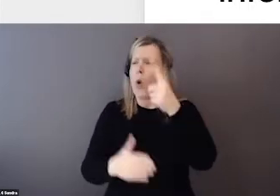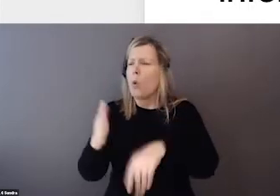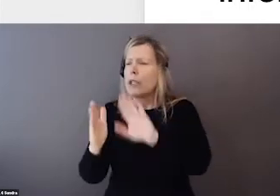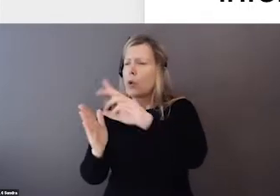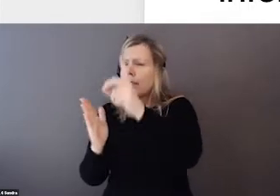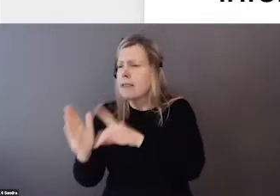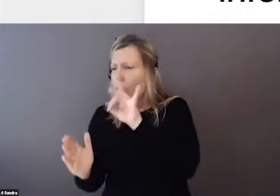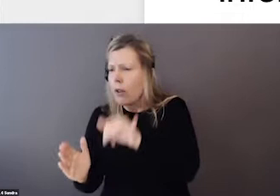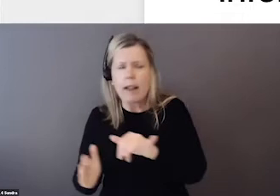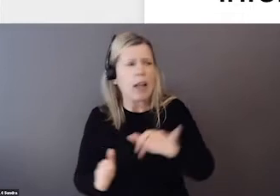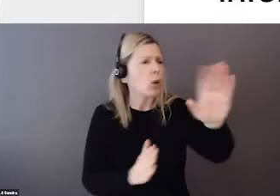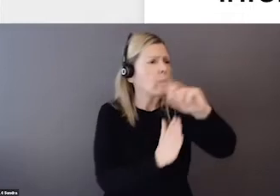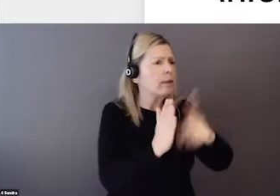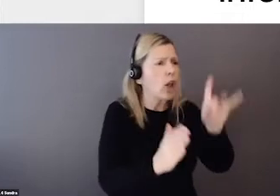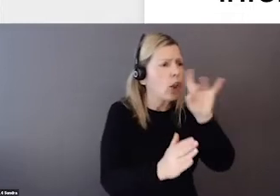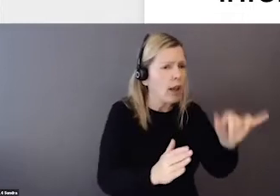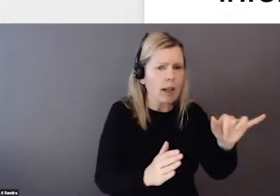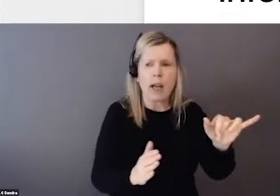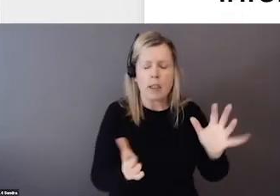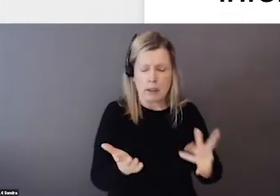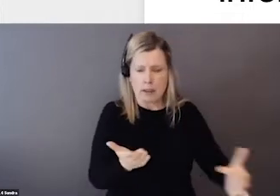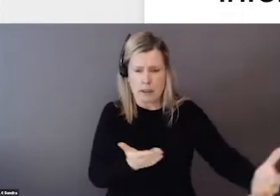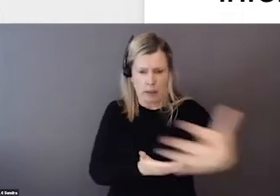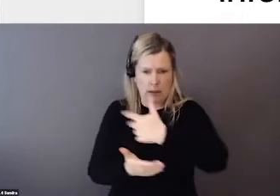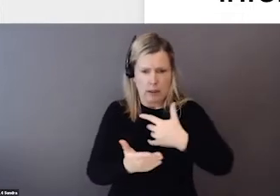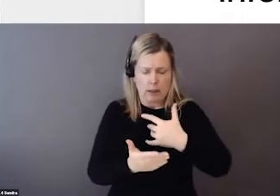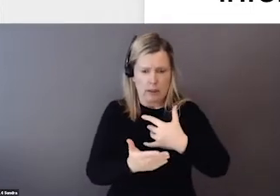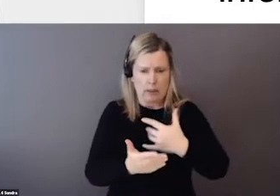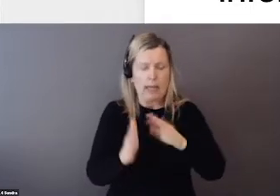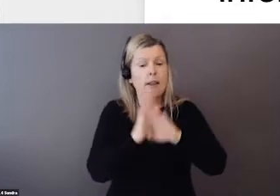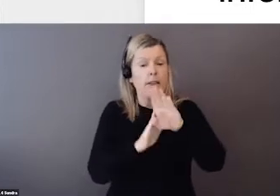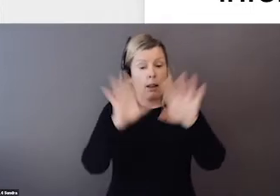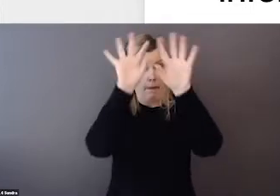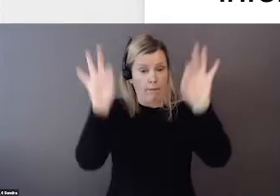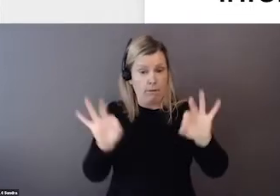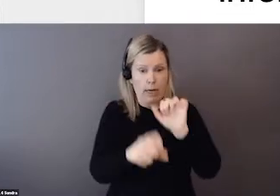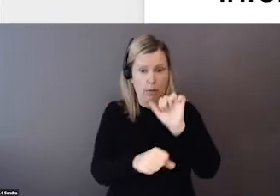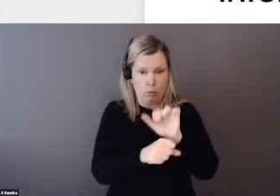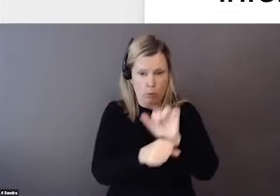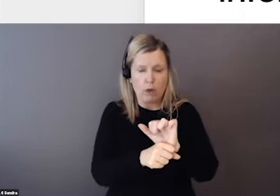We're going to develop a framework for universal design and inclusion in the workplace, inclusive of everything that I just identified.